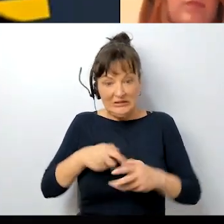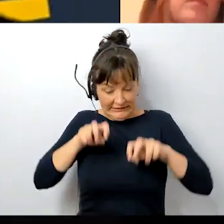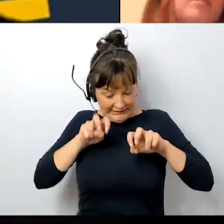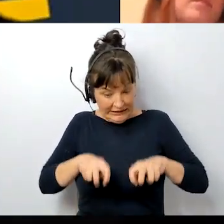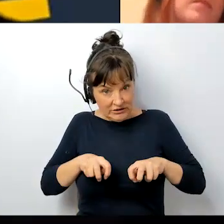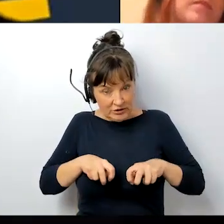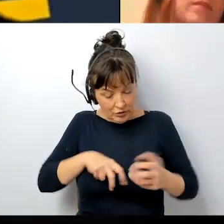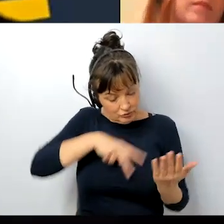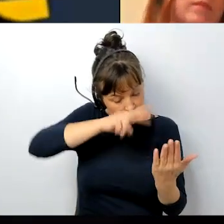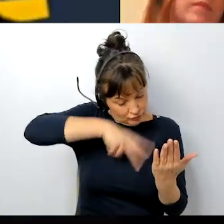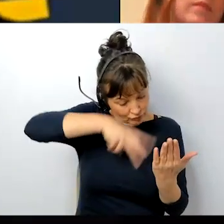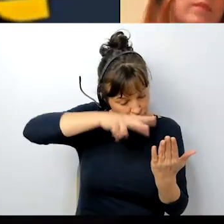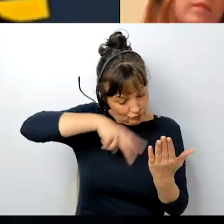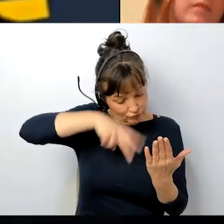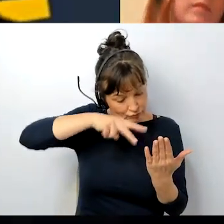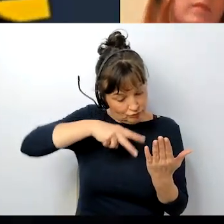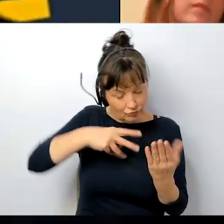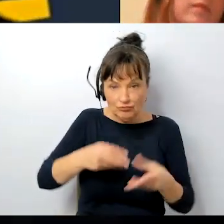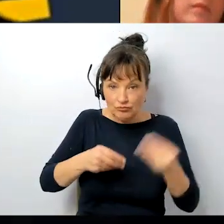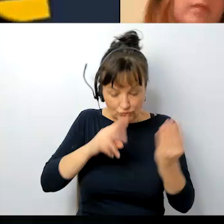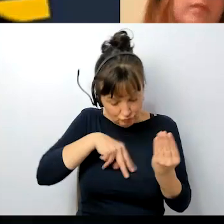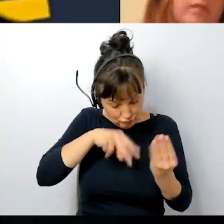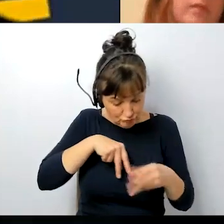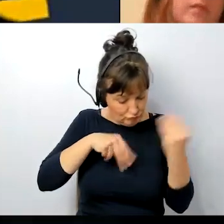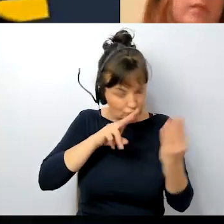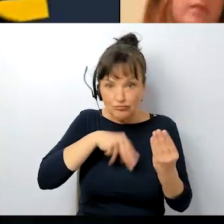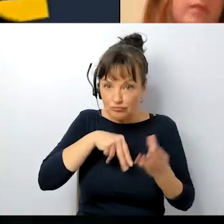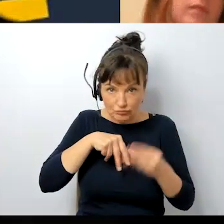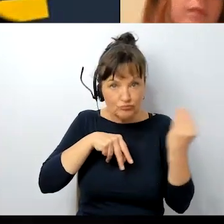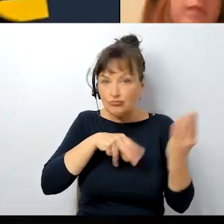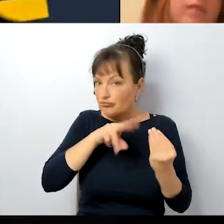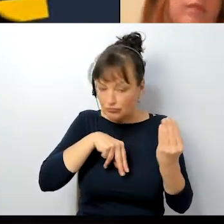so what we'll do is we'll sift through those, have a read of all of those application forms,